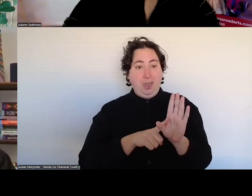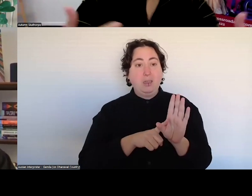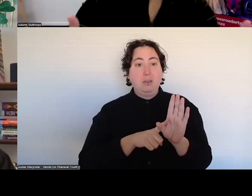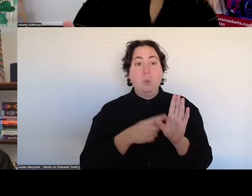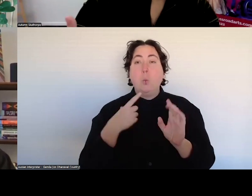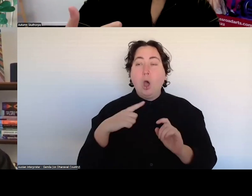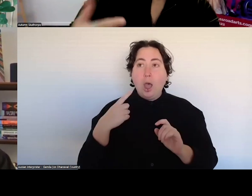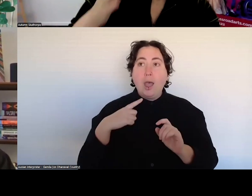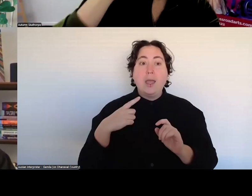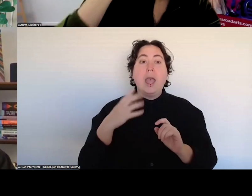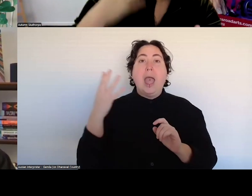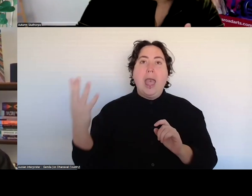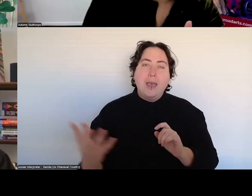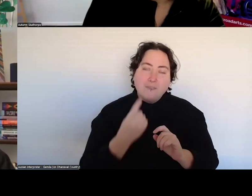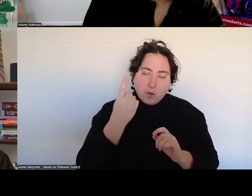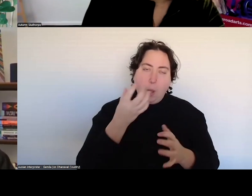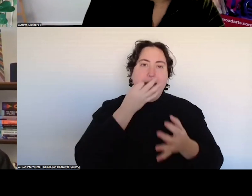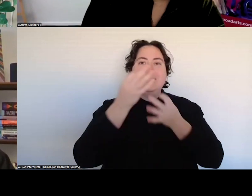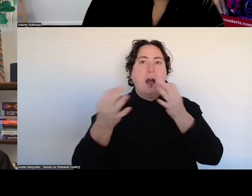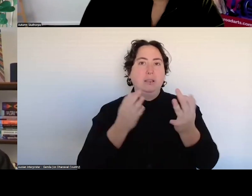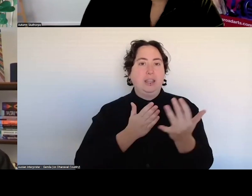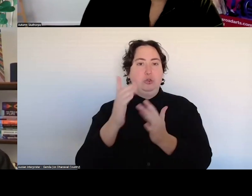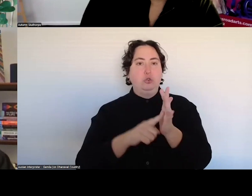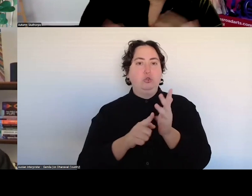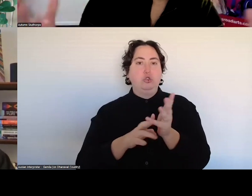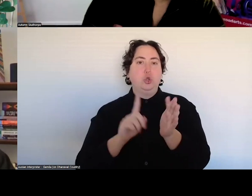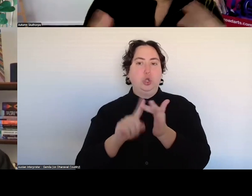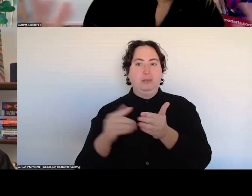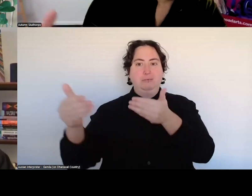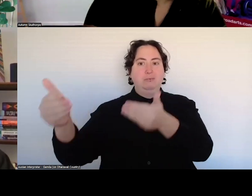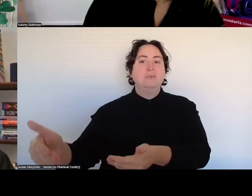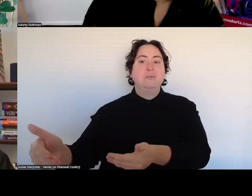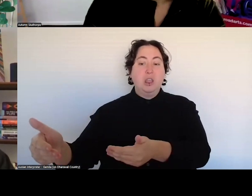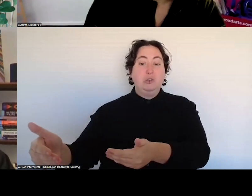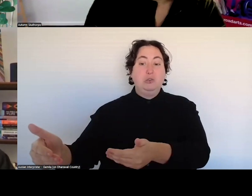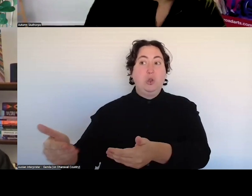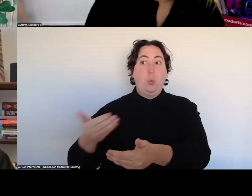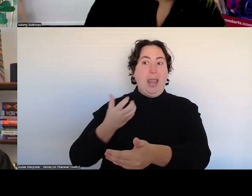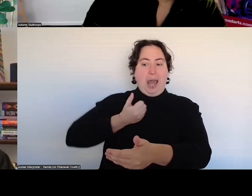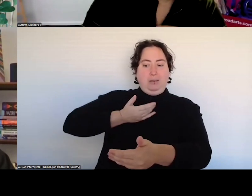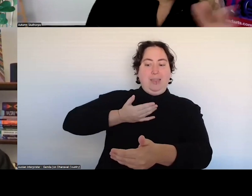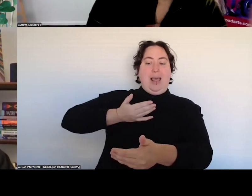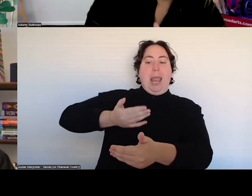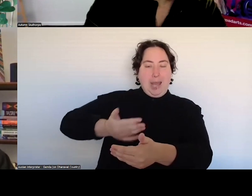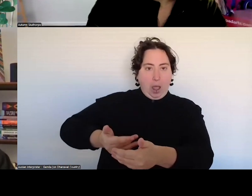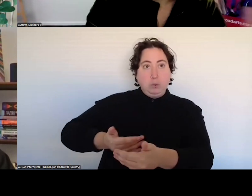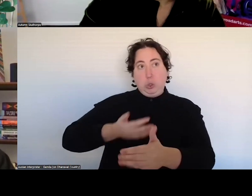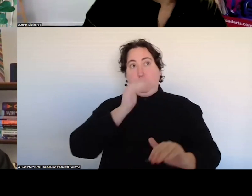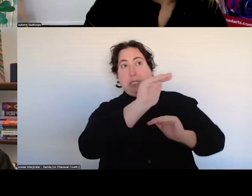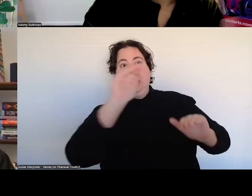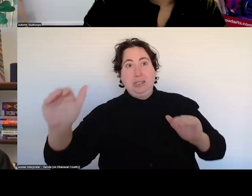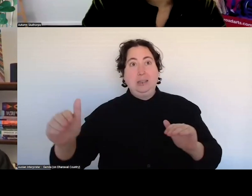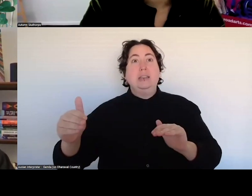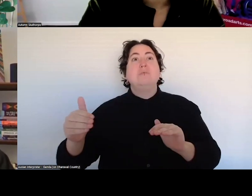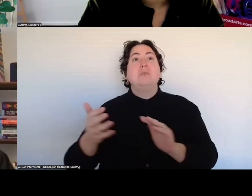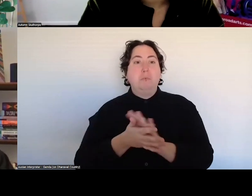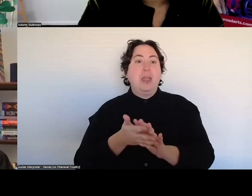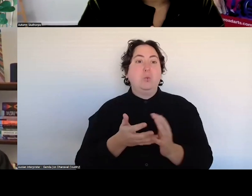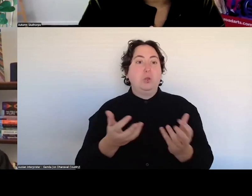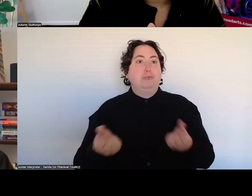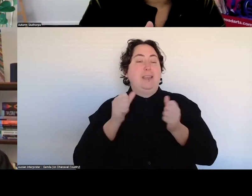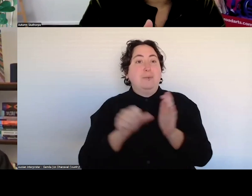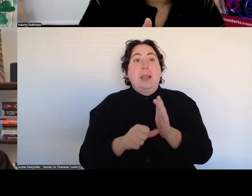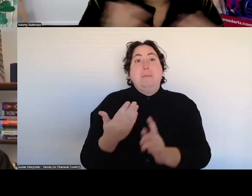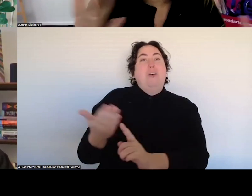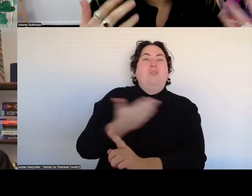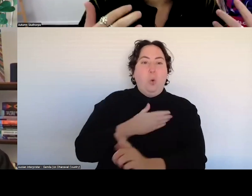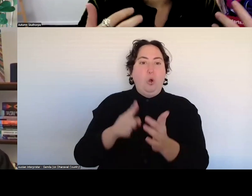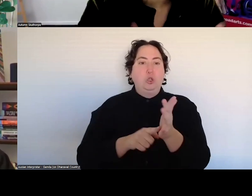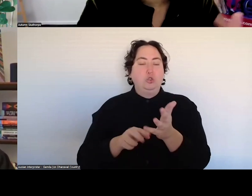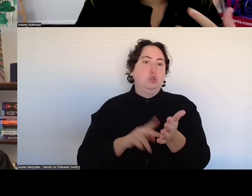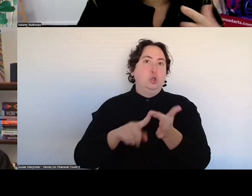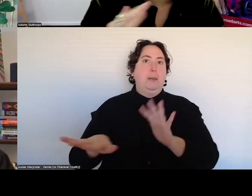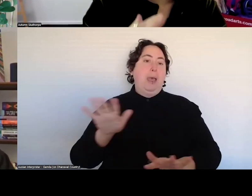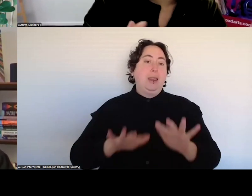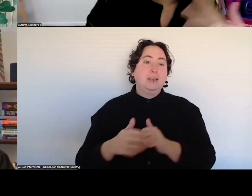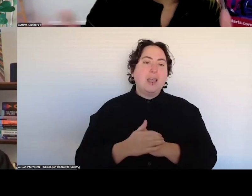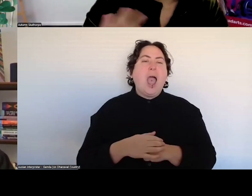everyone is asking then. We were able to get in front of that, we are smaller community so we